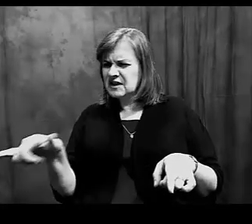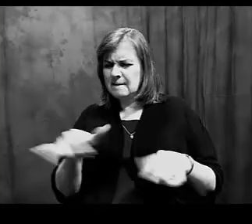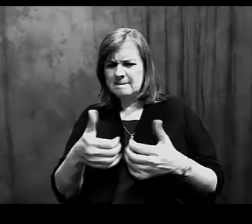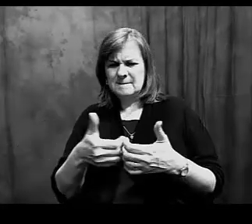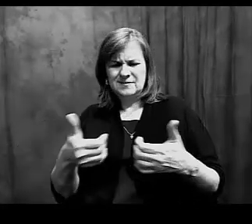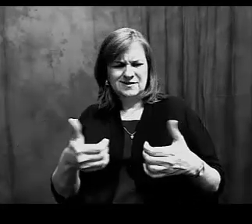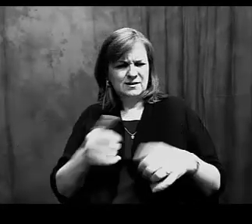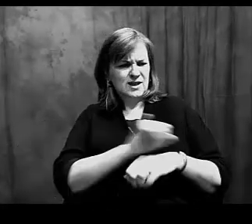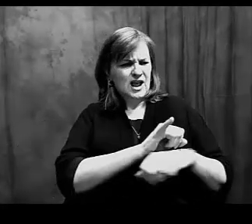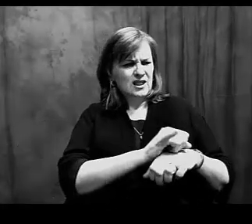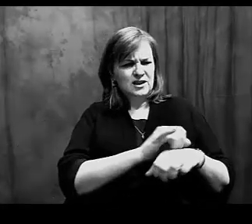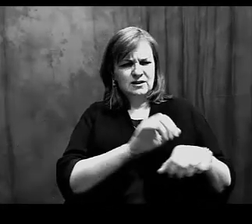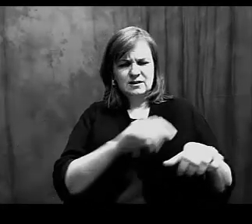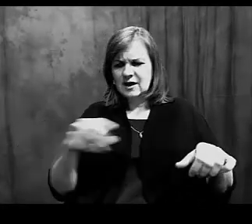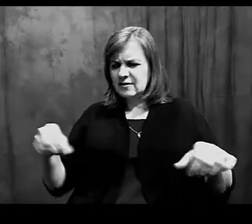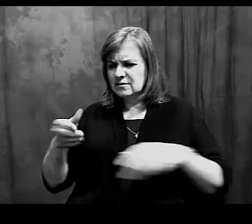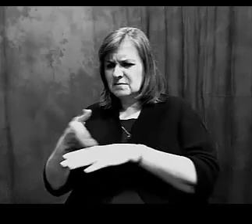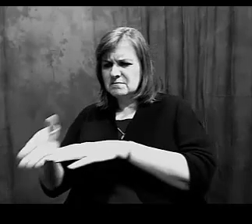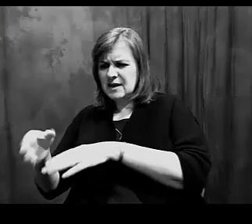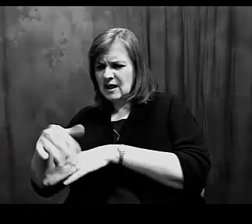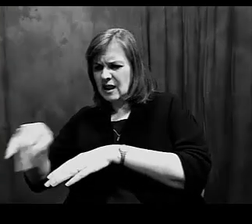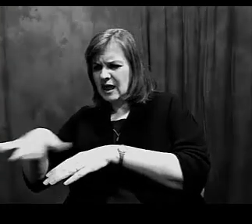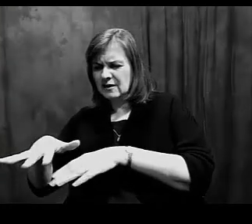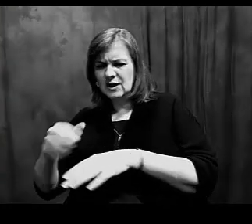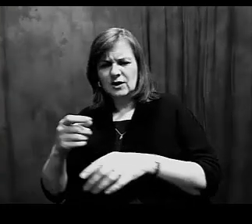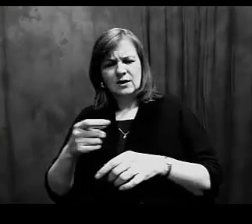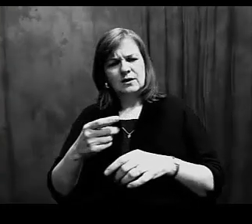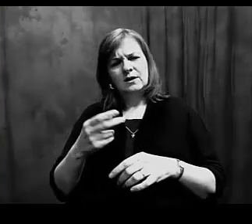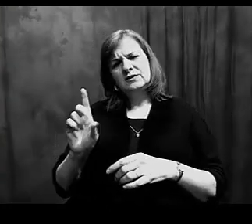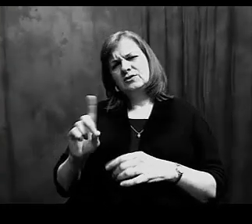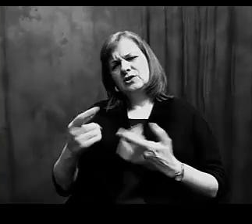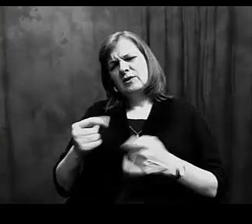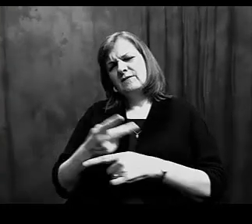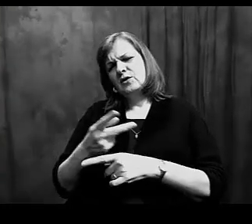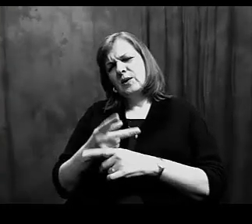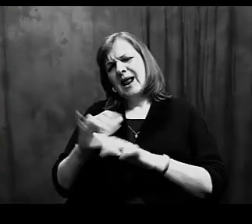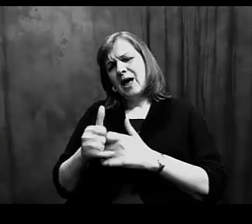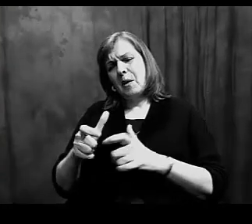so he was trying to figure out how something like a great land tortoise could end up